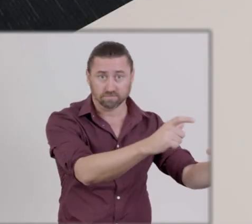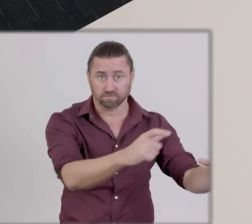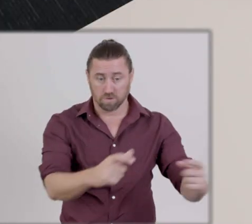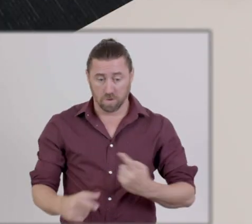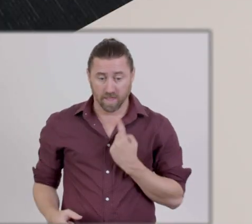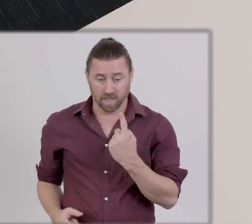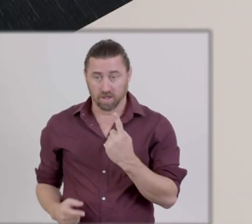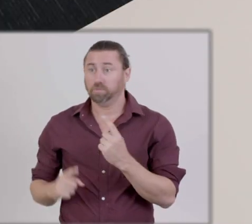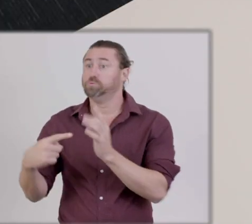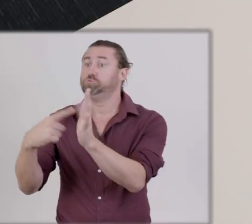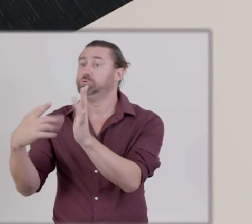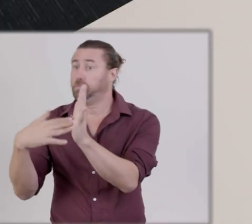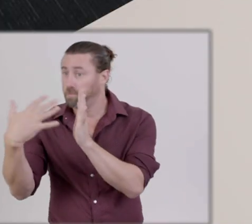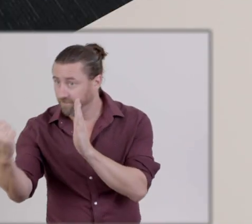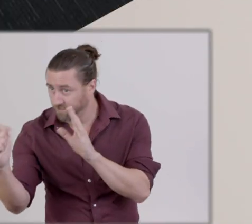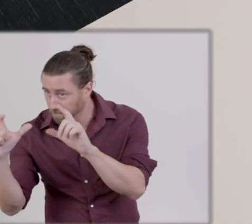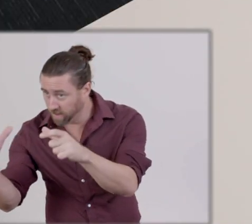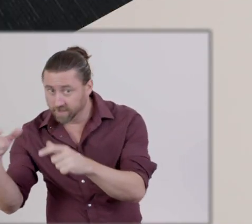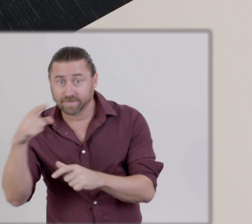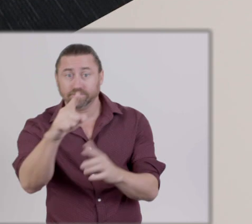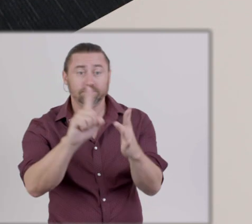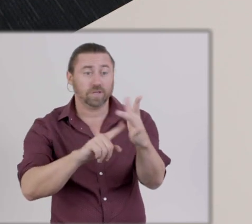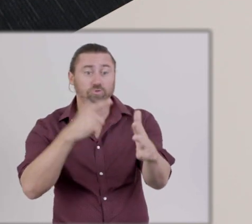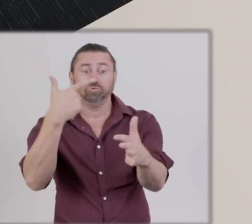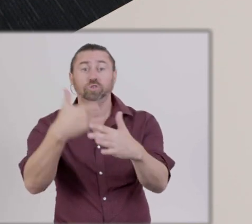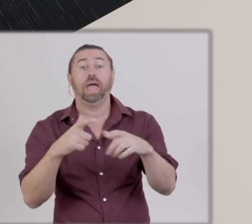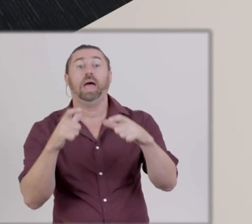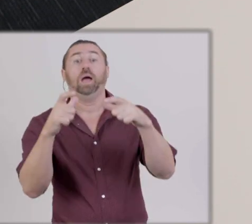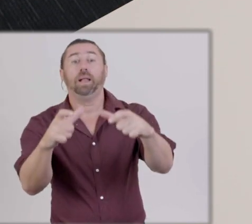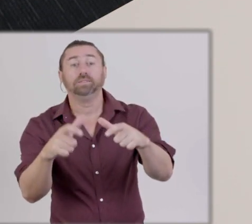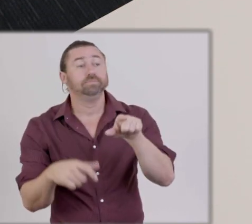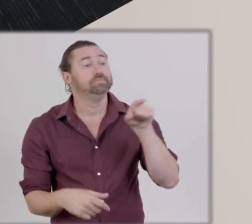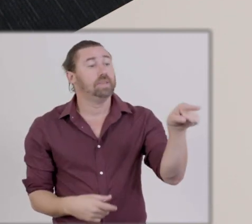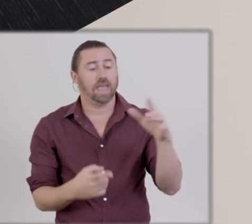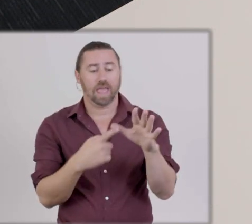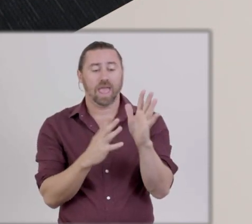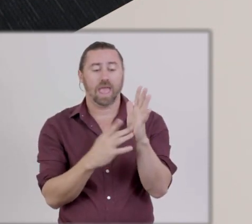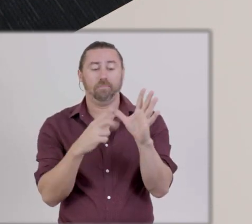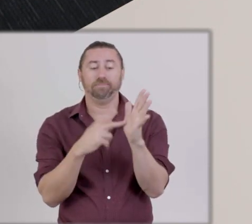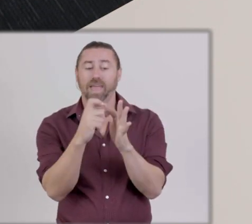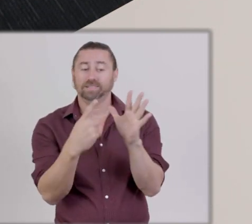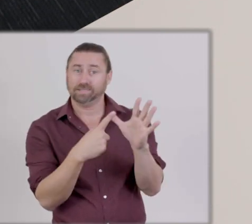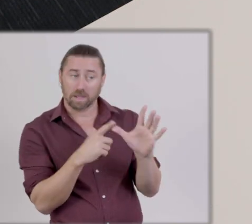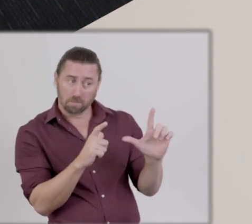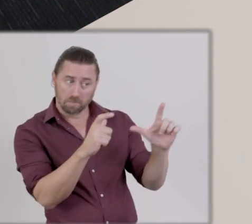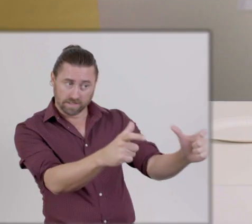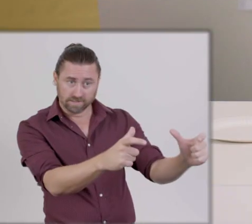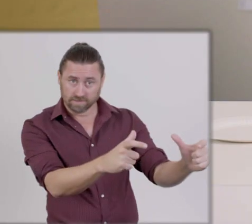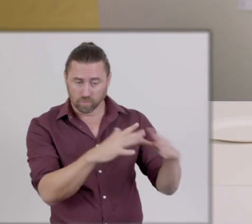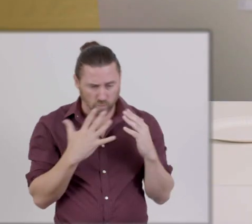I have a plate, Tom has a plate, Jack has a plate, and Amanda has a plate.